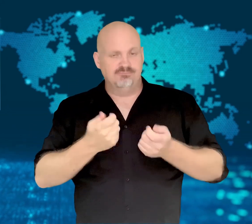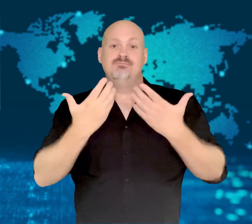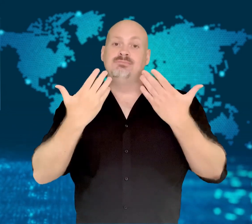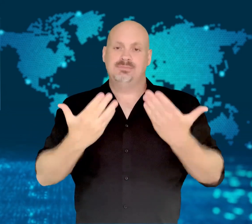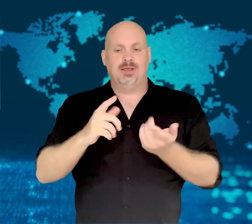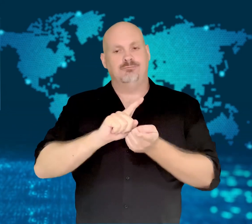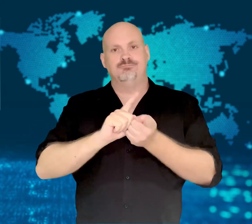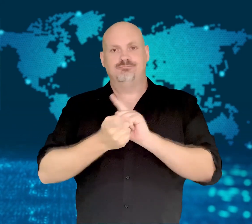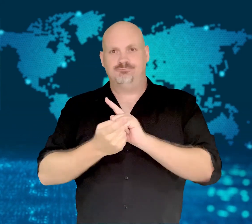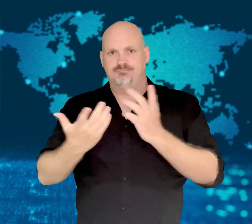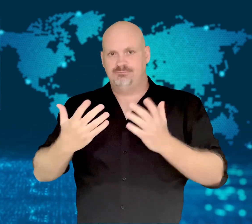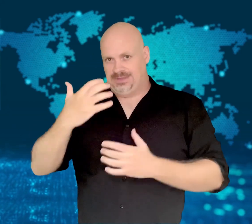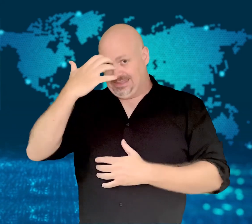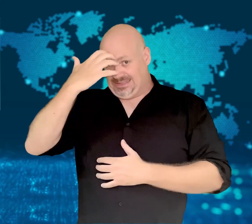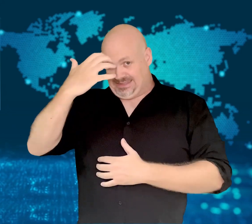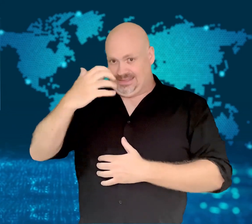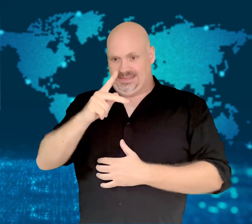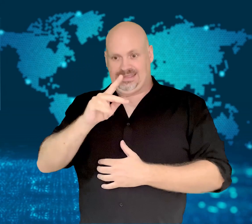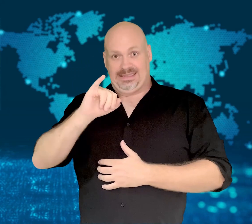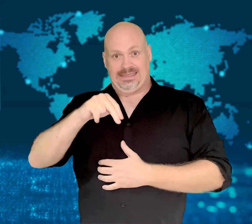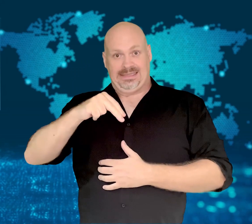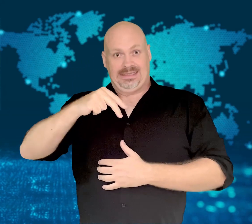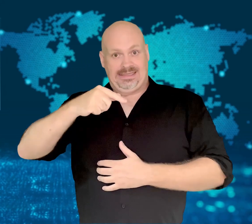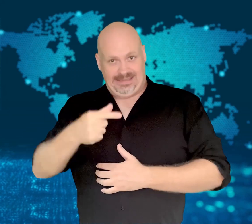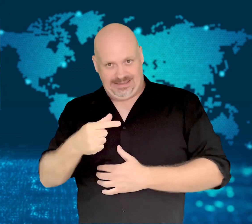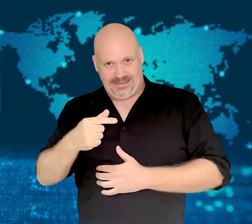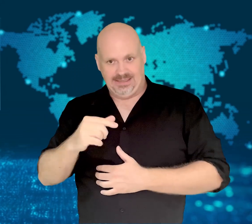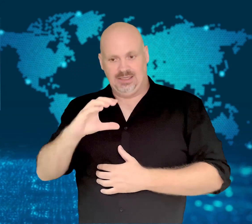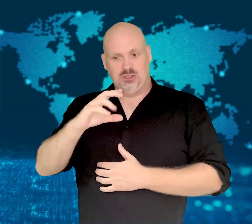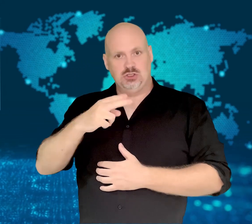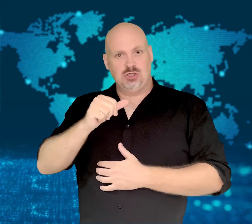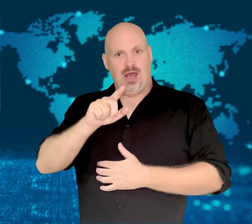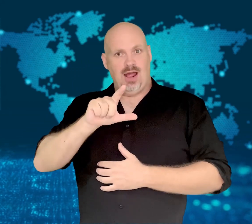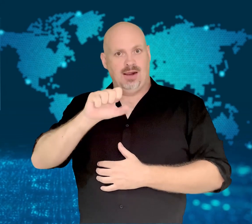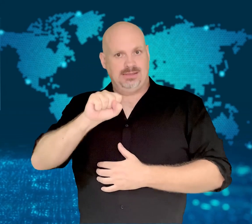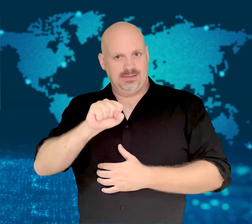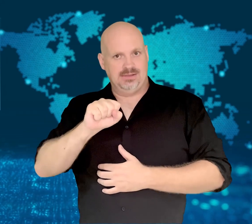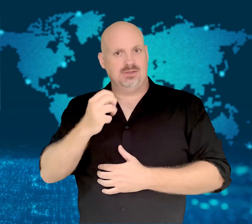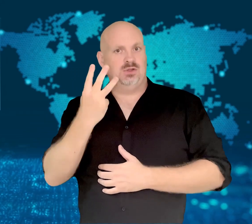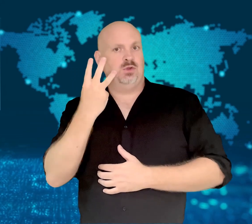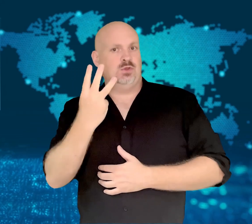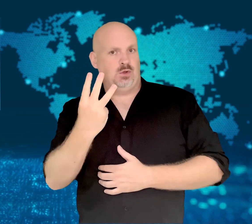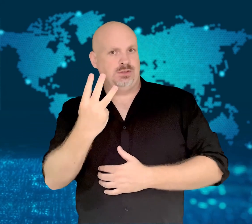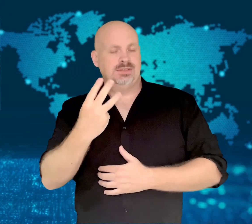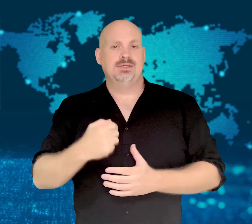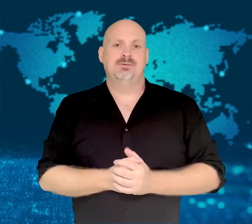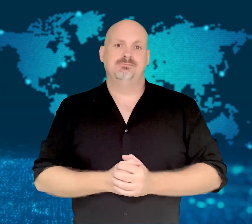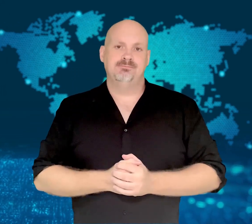Formerly called the Prince of Wales, he will now serve the country as King Charles III.